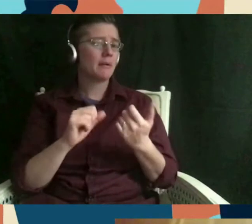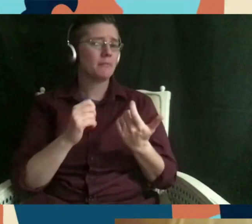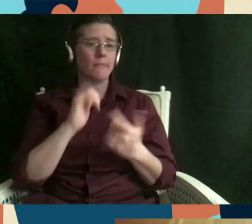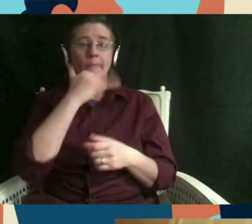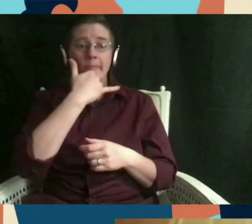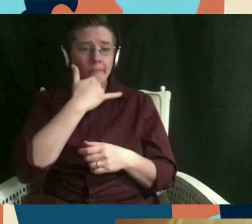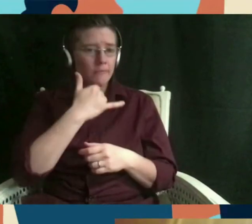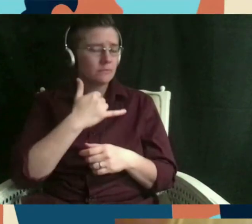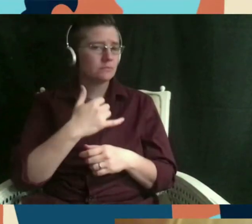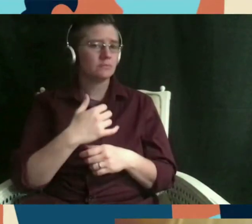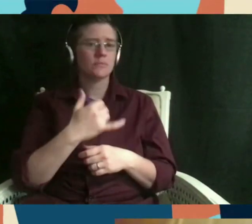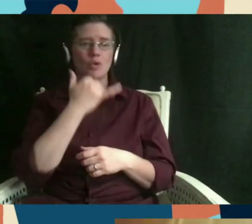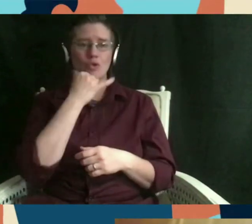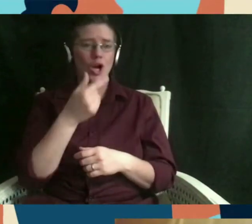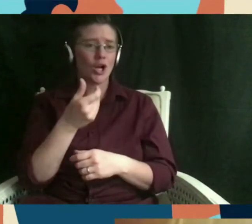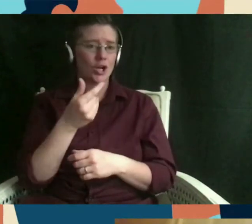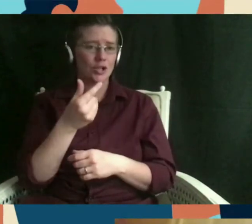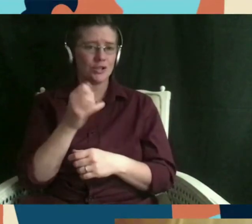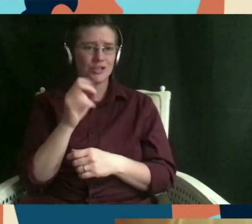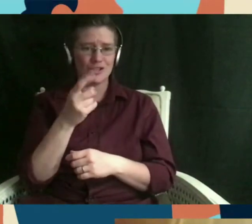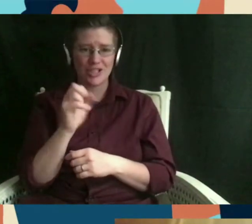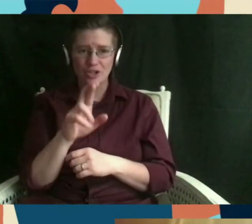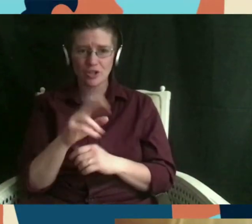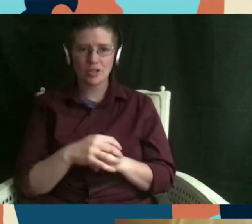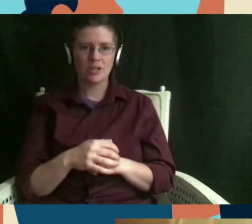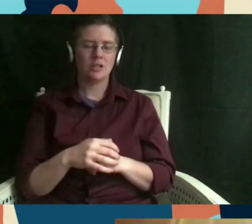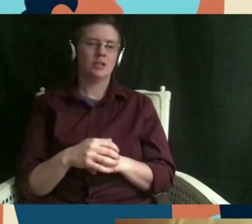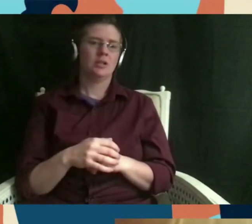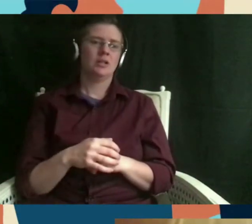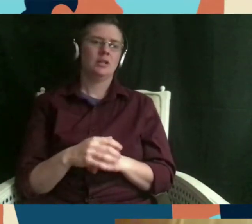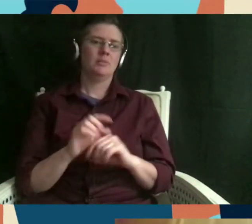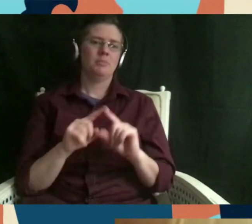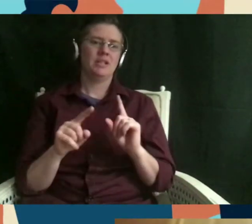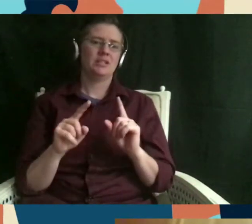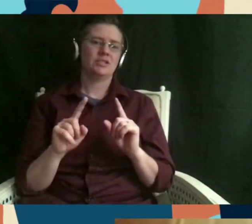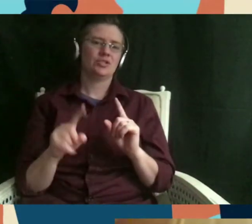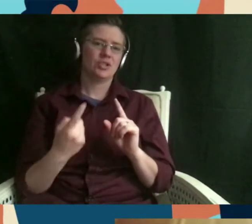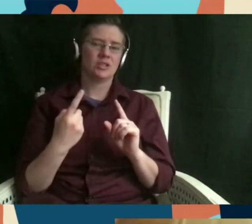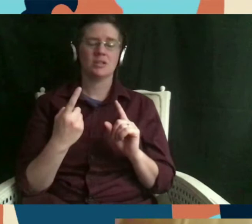it's just a heavy thing to go through and sometimes being misgendered can ruin your day